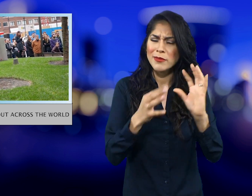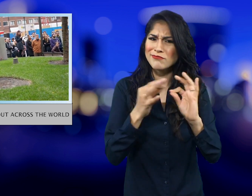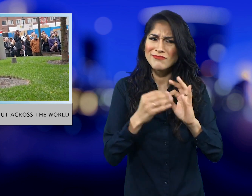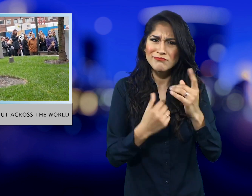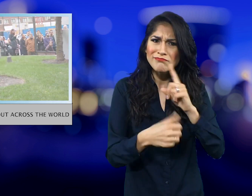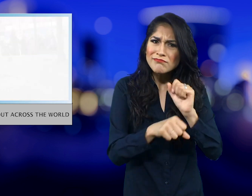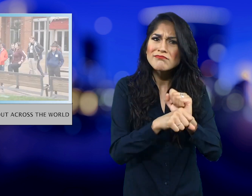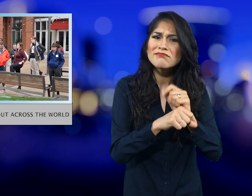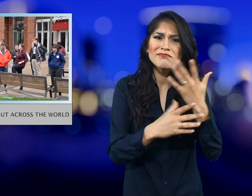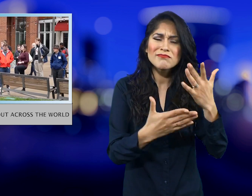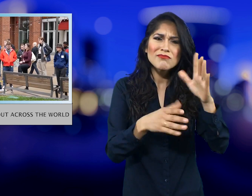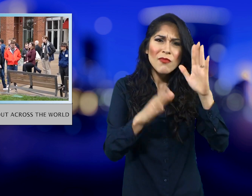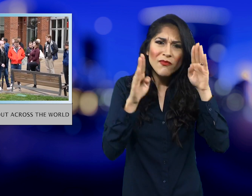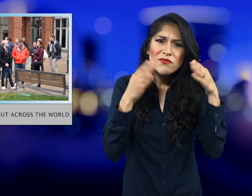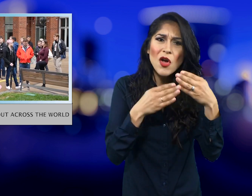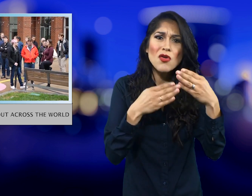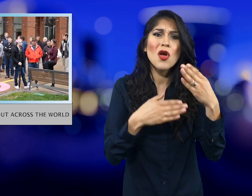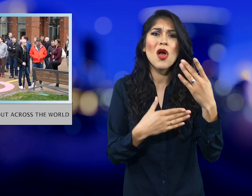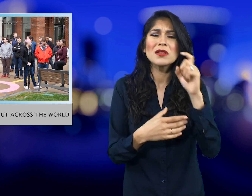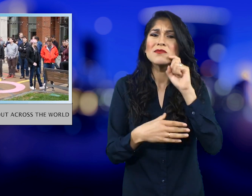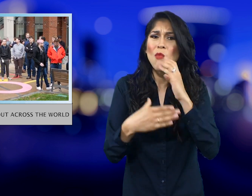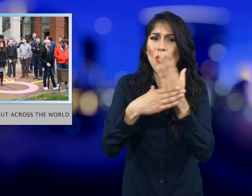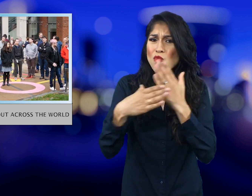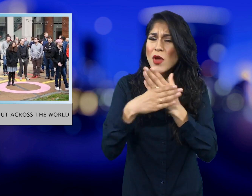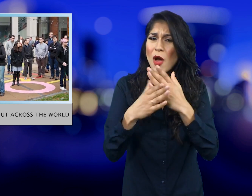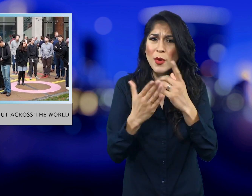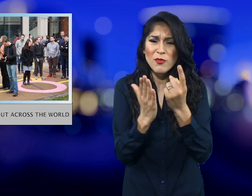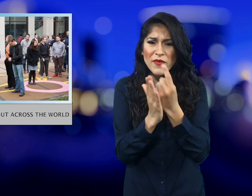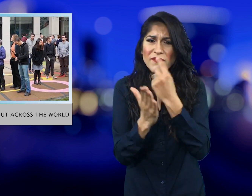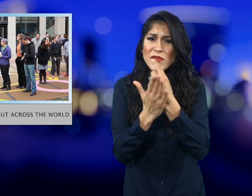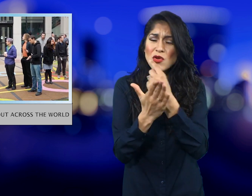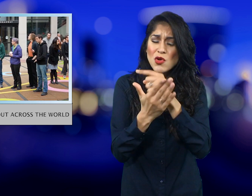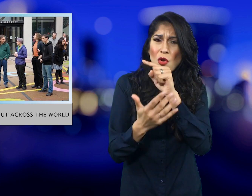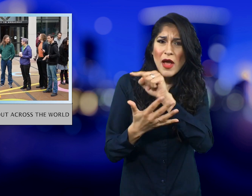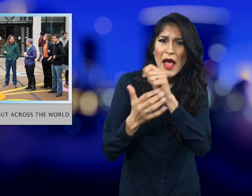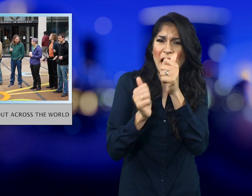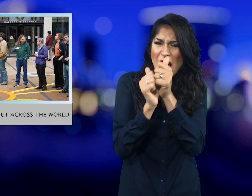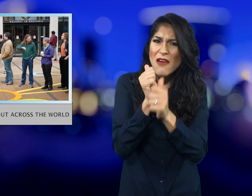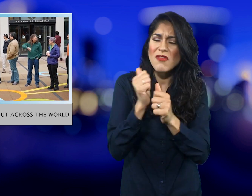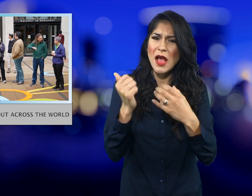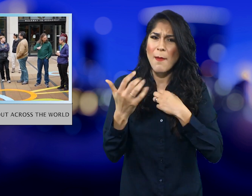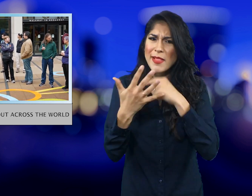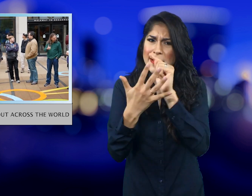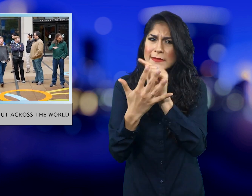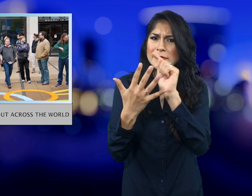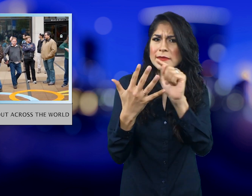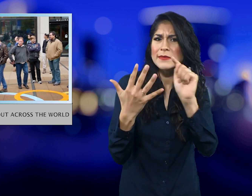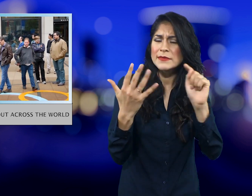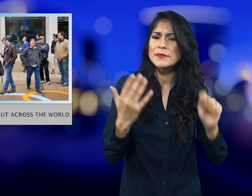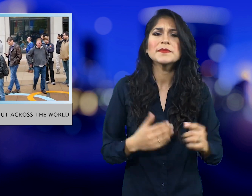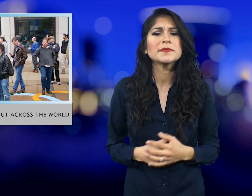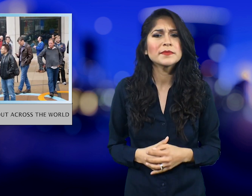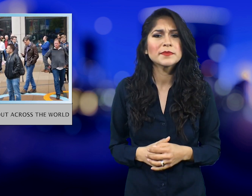The company says it takes harassment seriously and reviews every complaint.